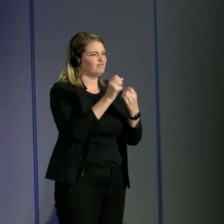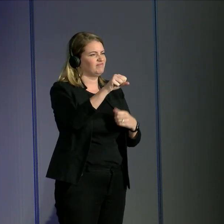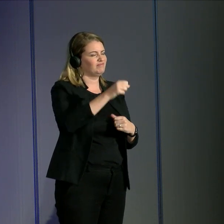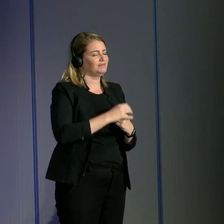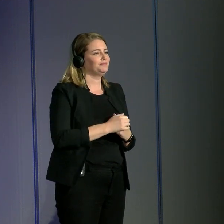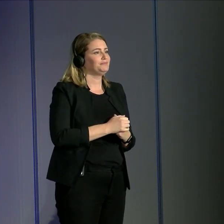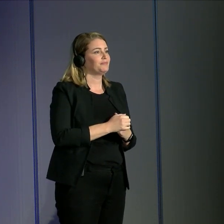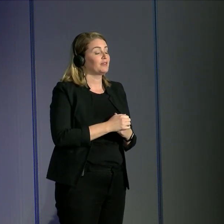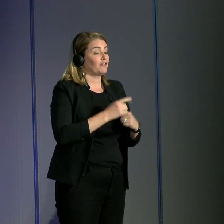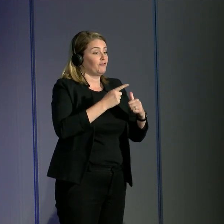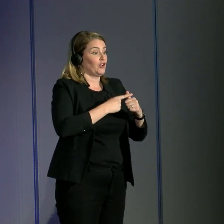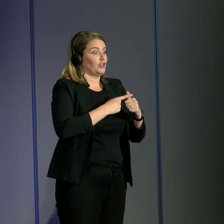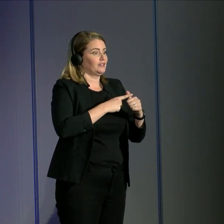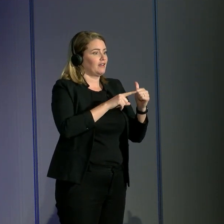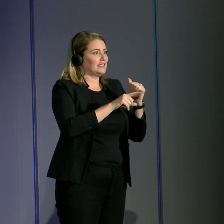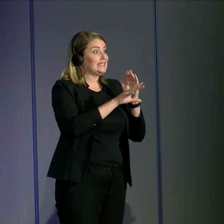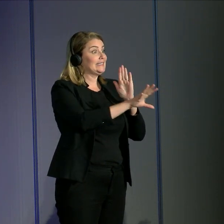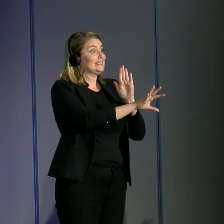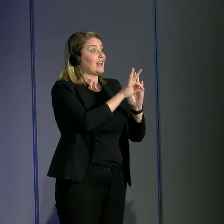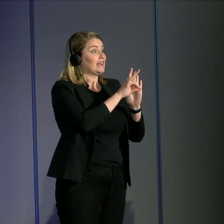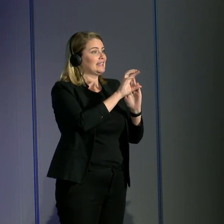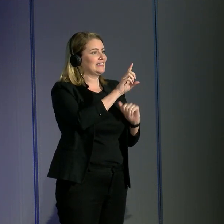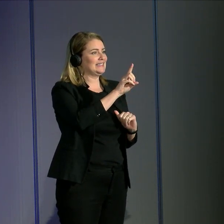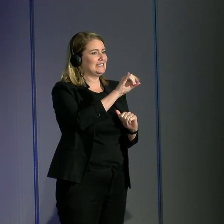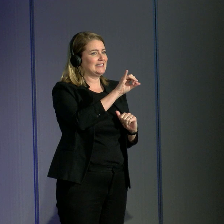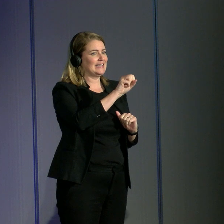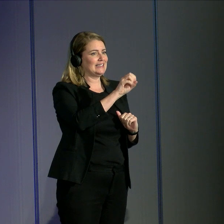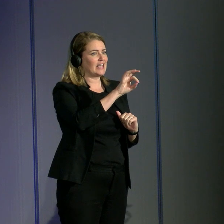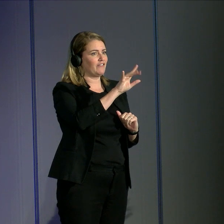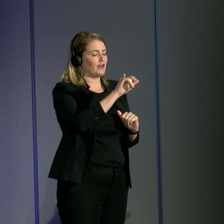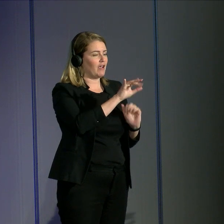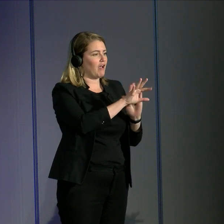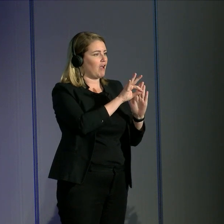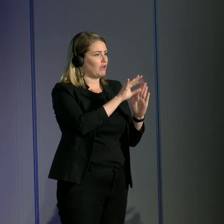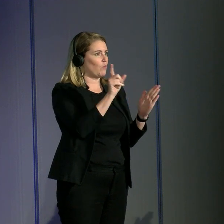Starting with the discovery phase where you find out where you are, really, in terms of